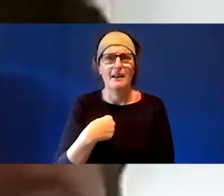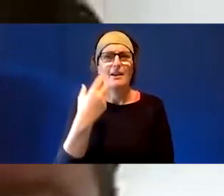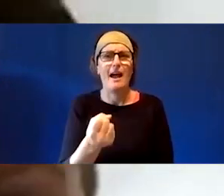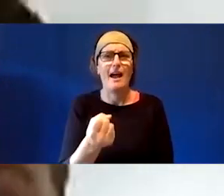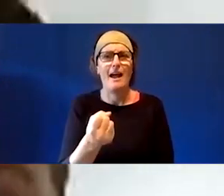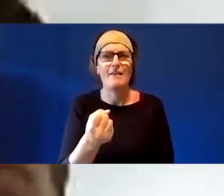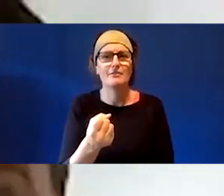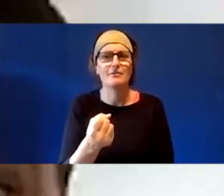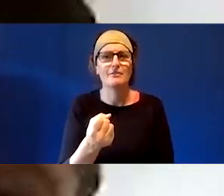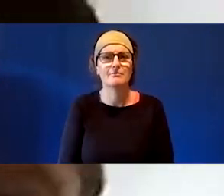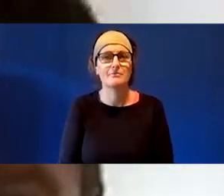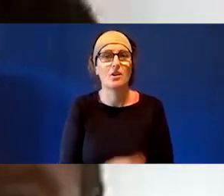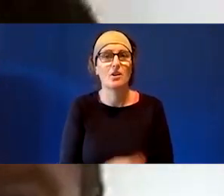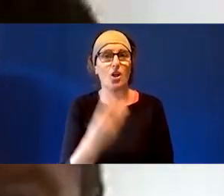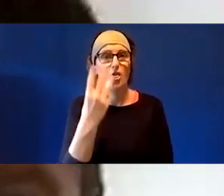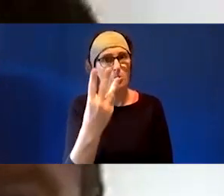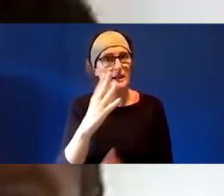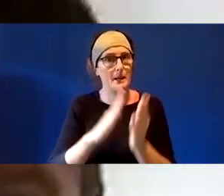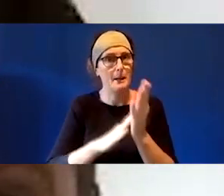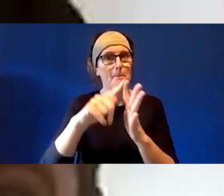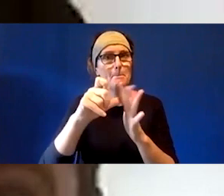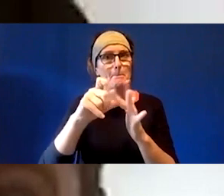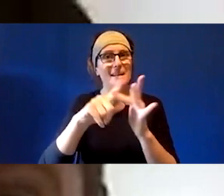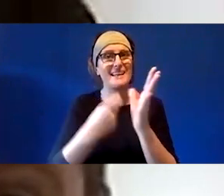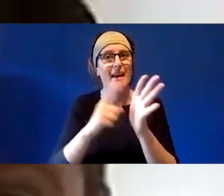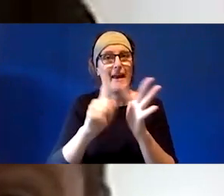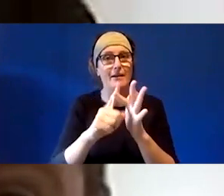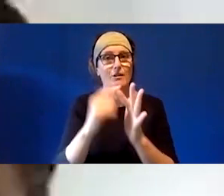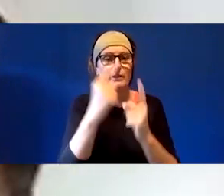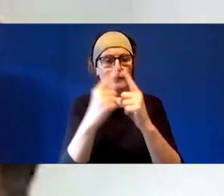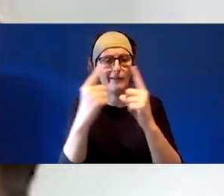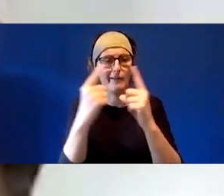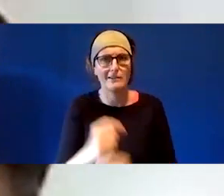And I have three Medicare cards. Someone is saying they have